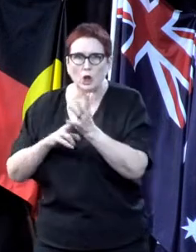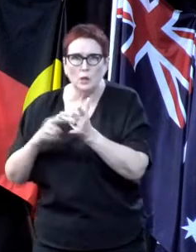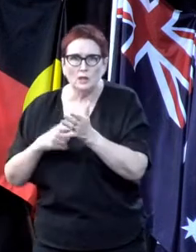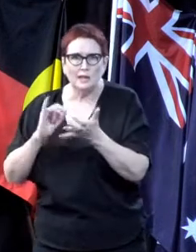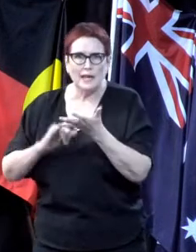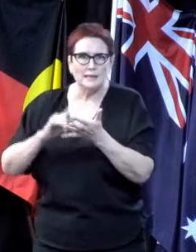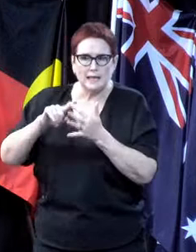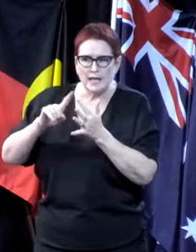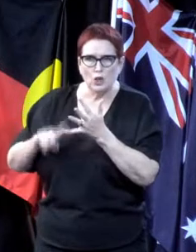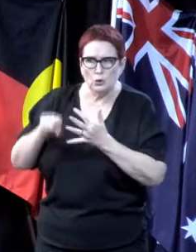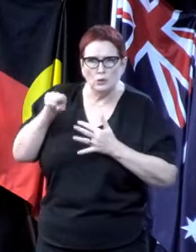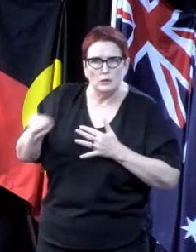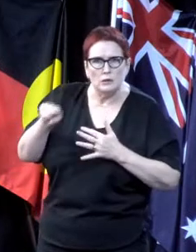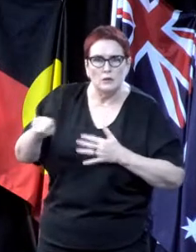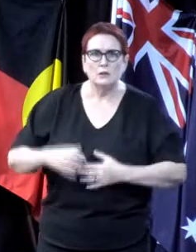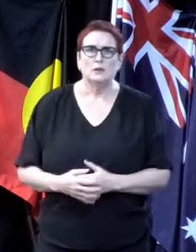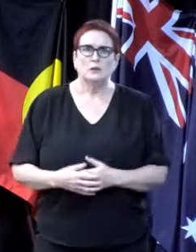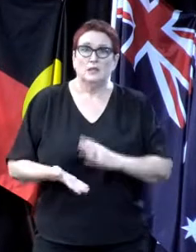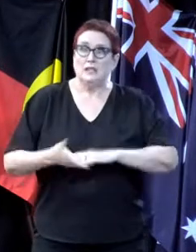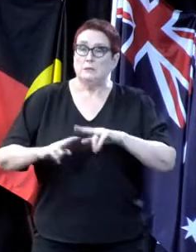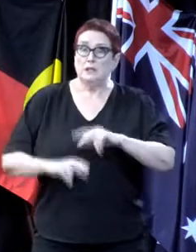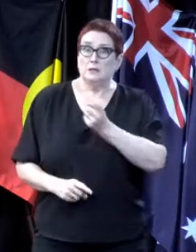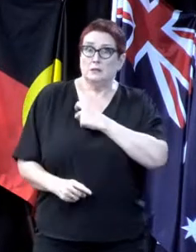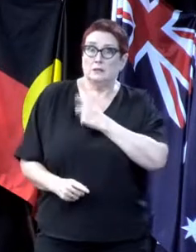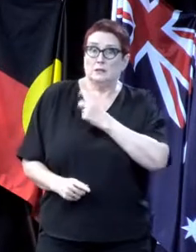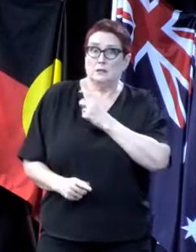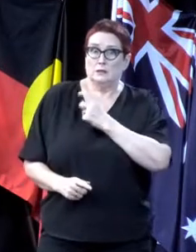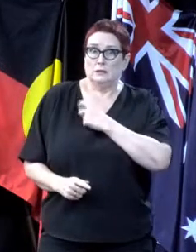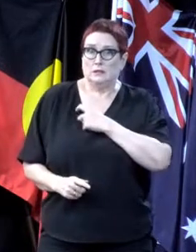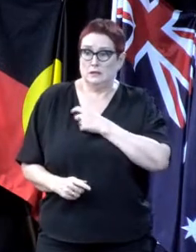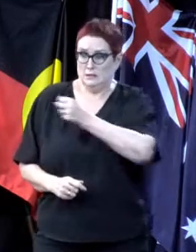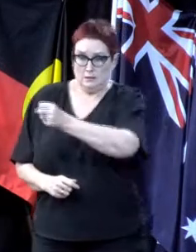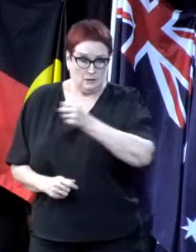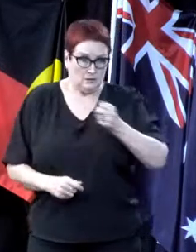And they were scared, really, of them being in a mainstream setting,